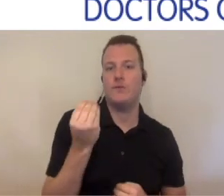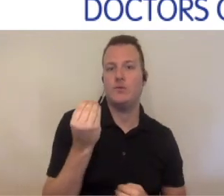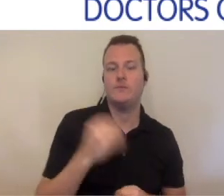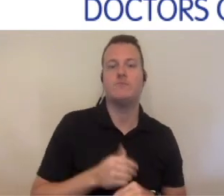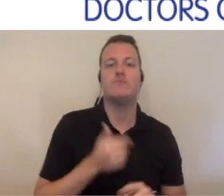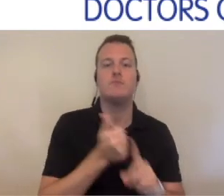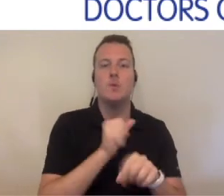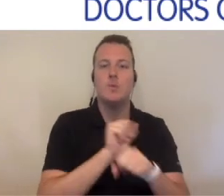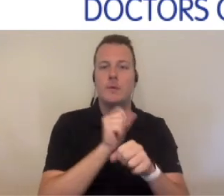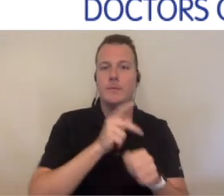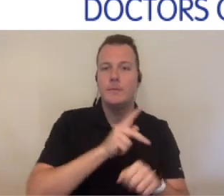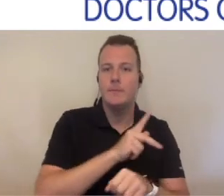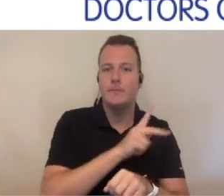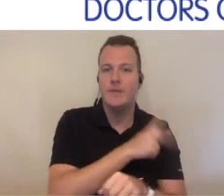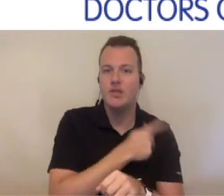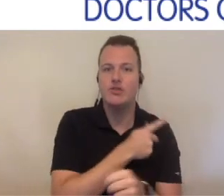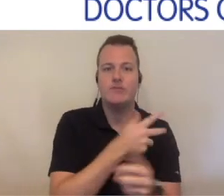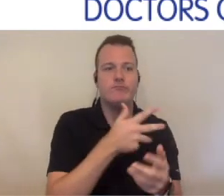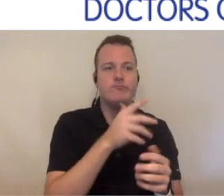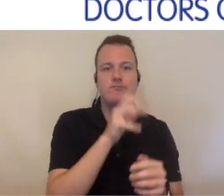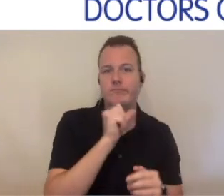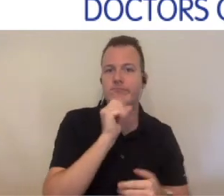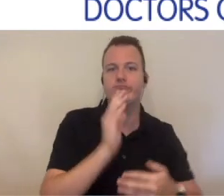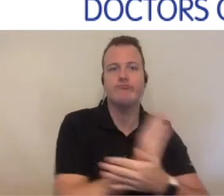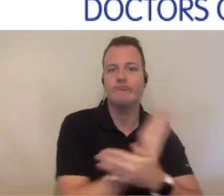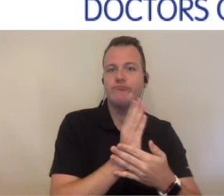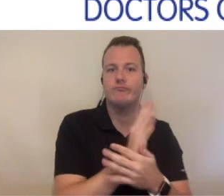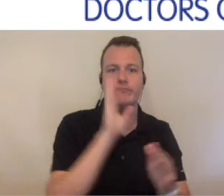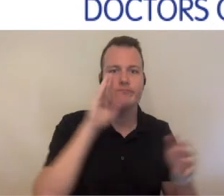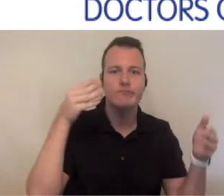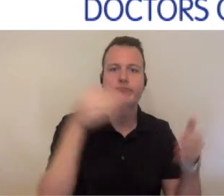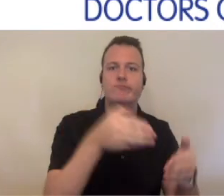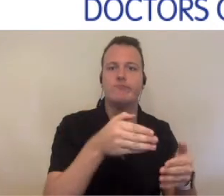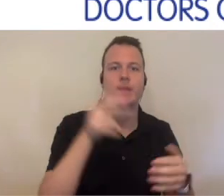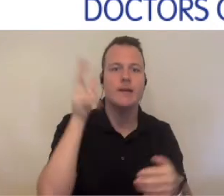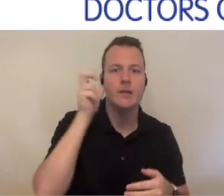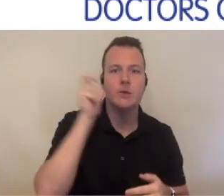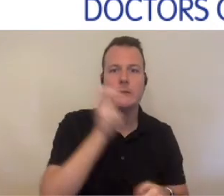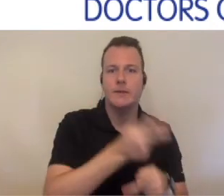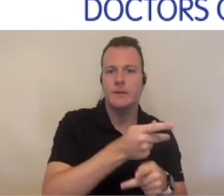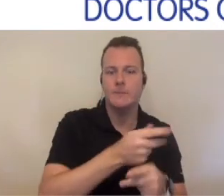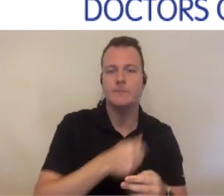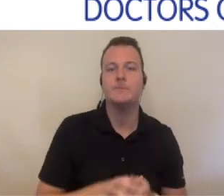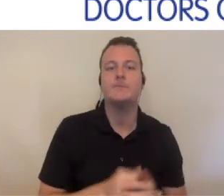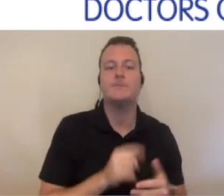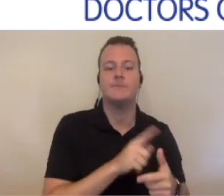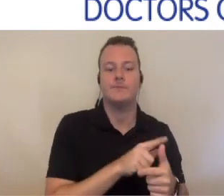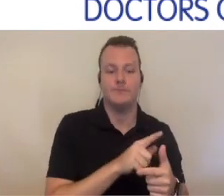works with patients of all ages and her primary focus in hearing care. Dr.